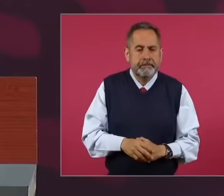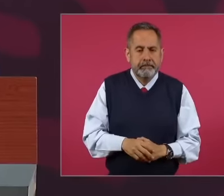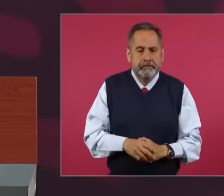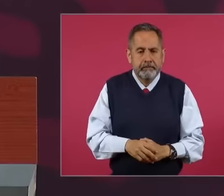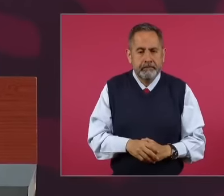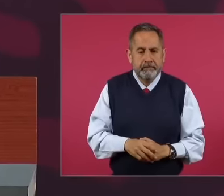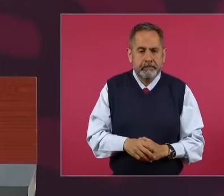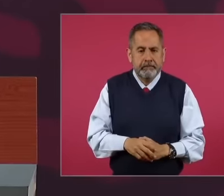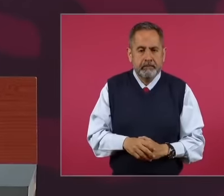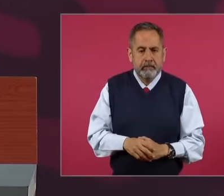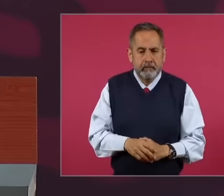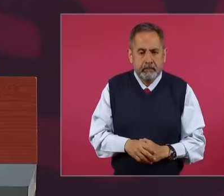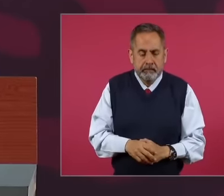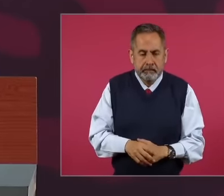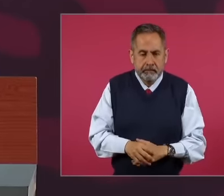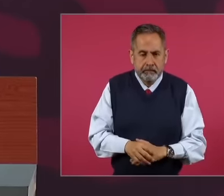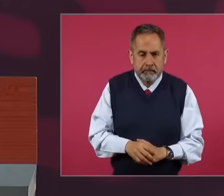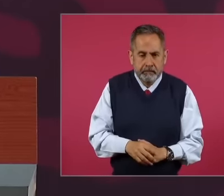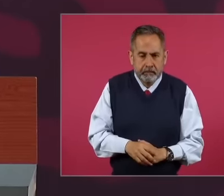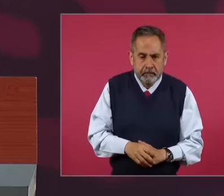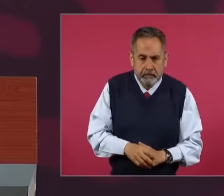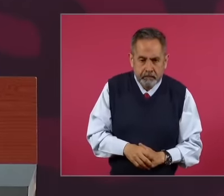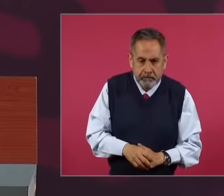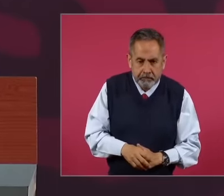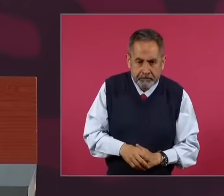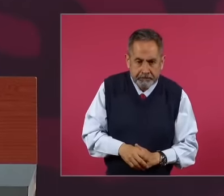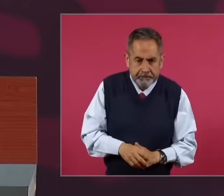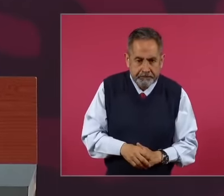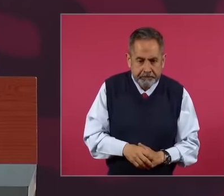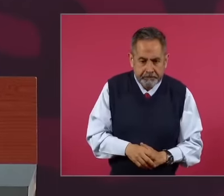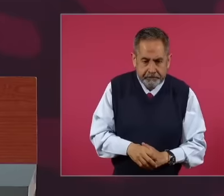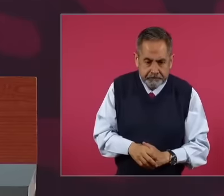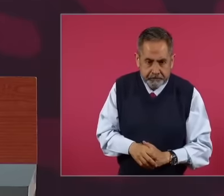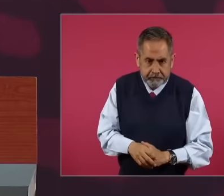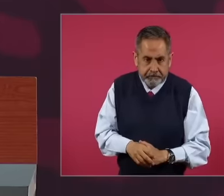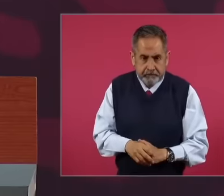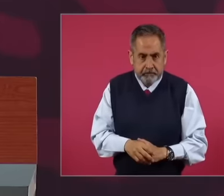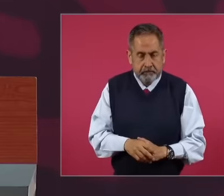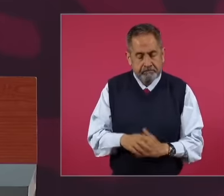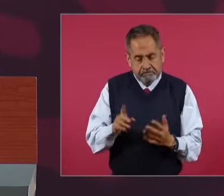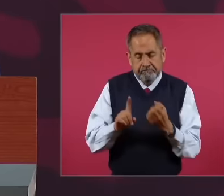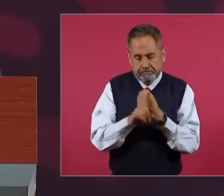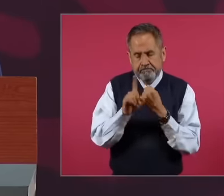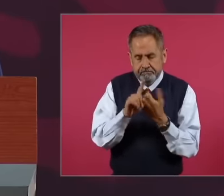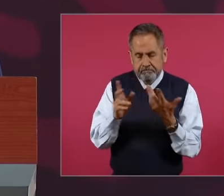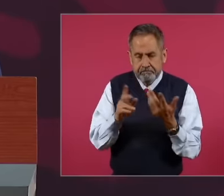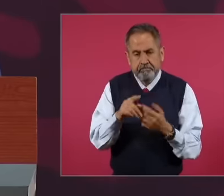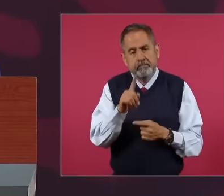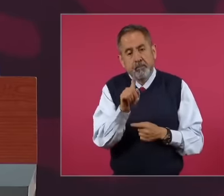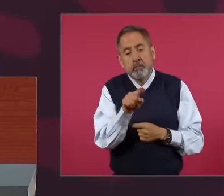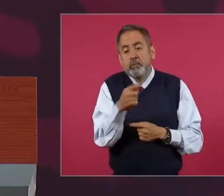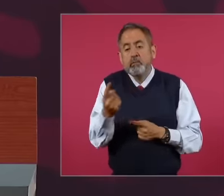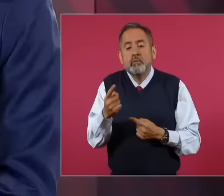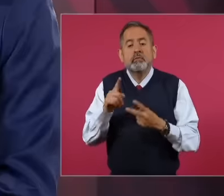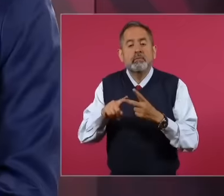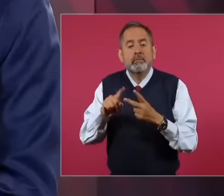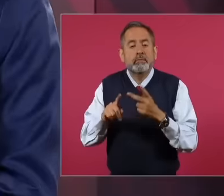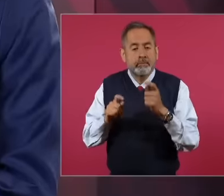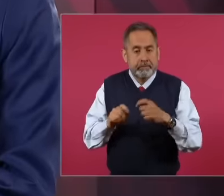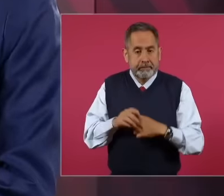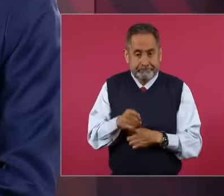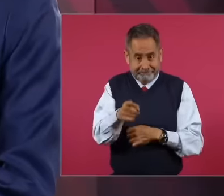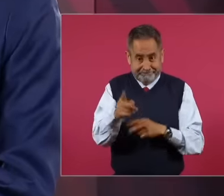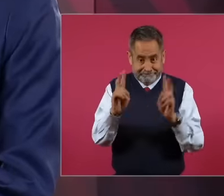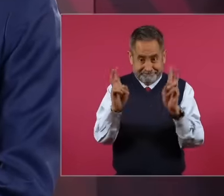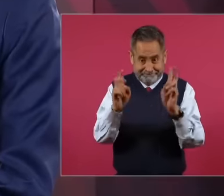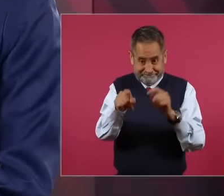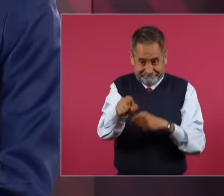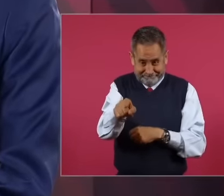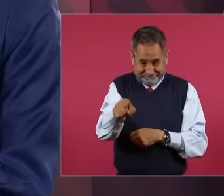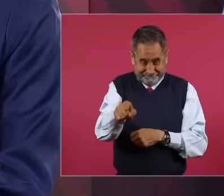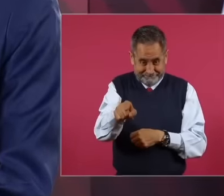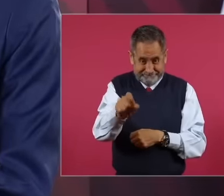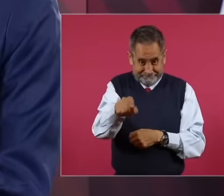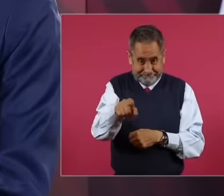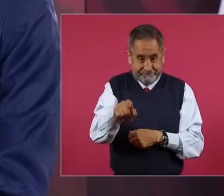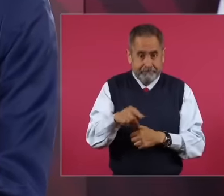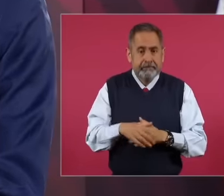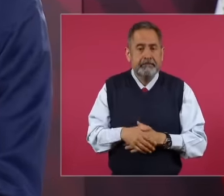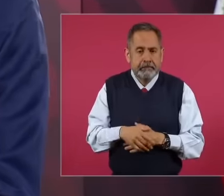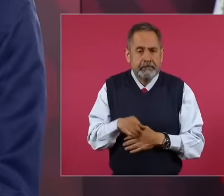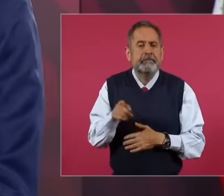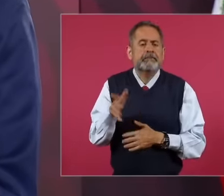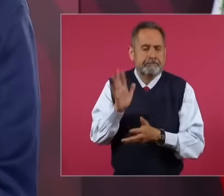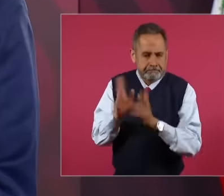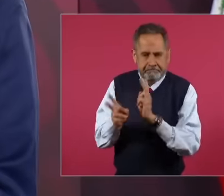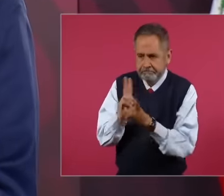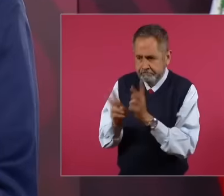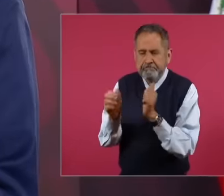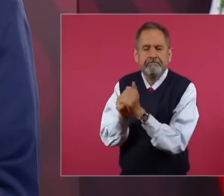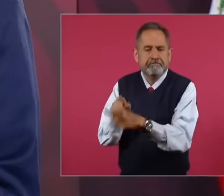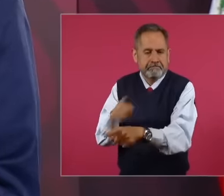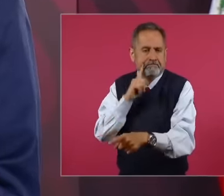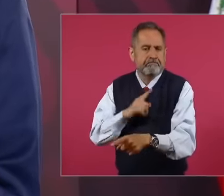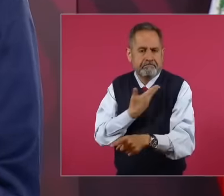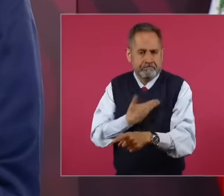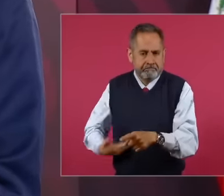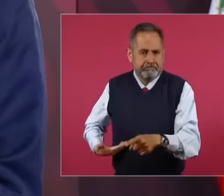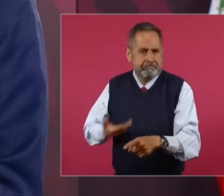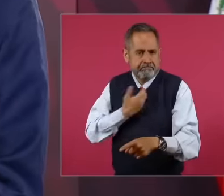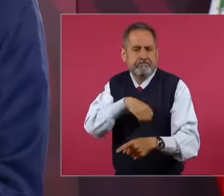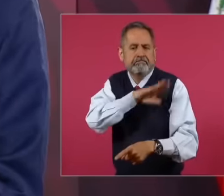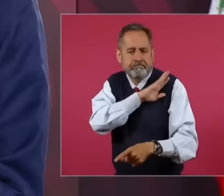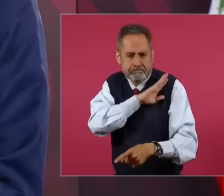What is favorable is that this issue has already been addressed by the president-elect, who